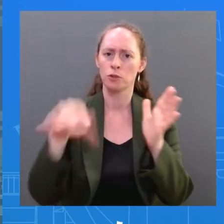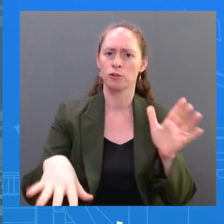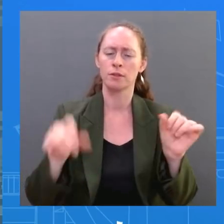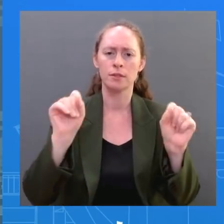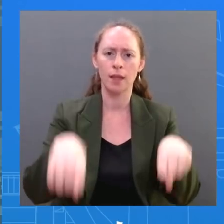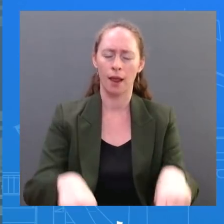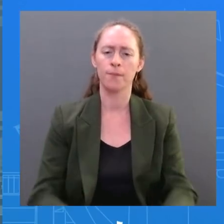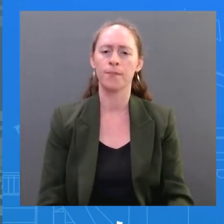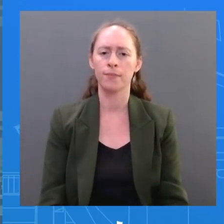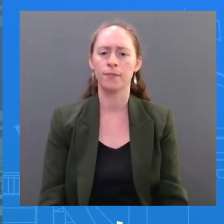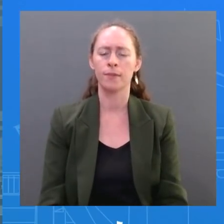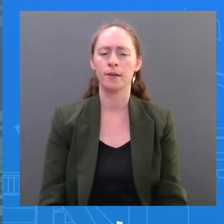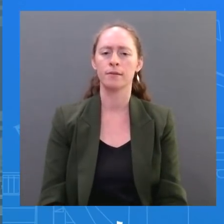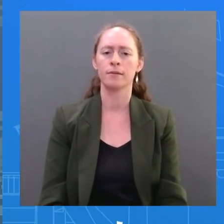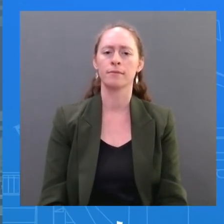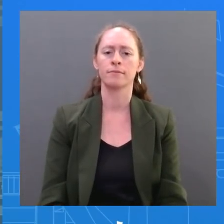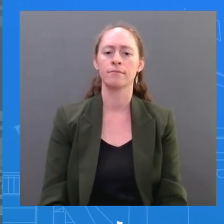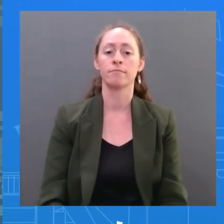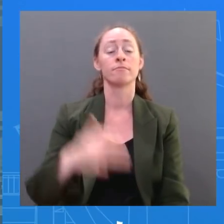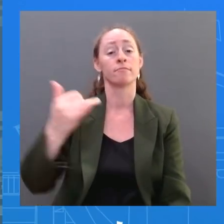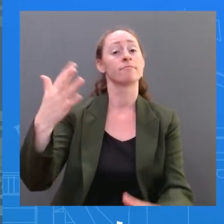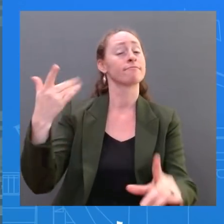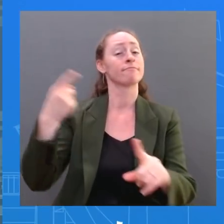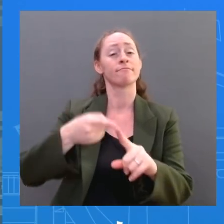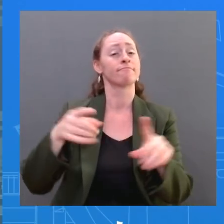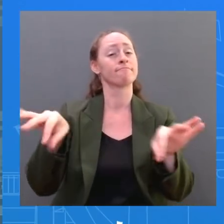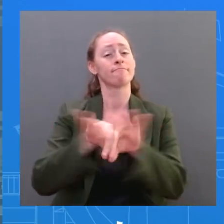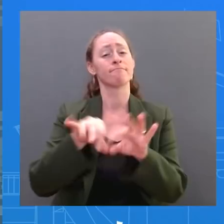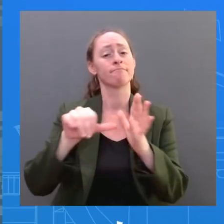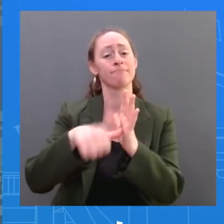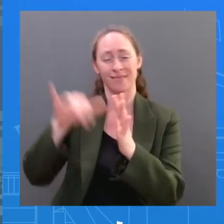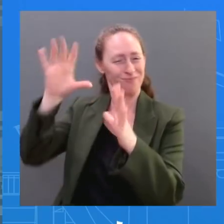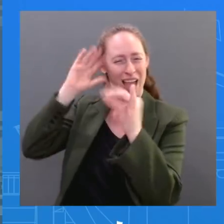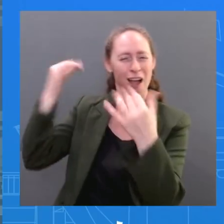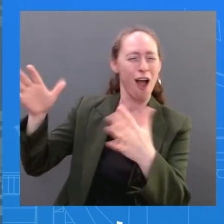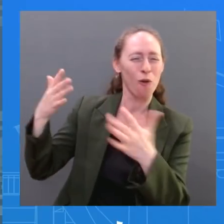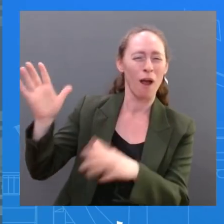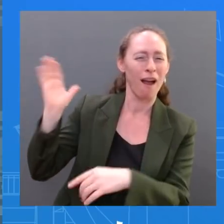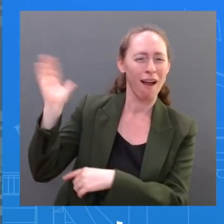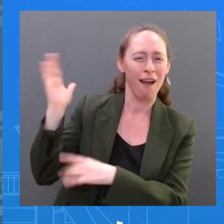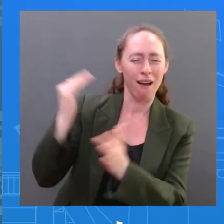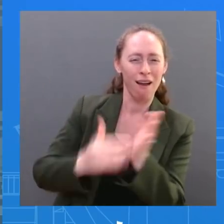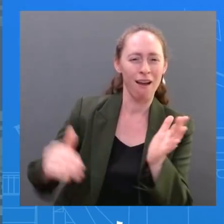what the Supreme Court has done. The Supreme Court has taken away a constitutional